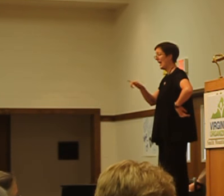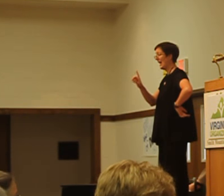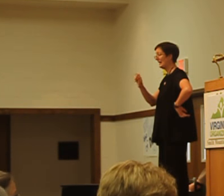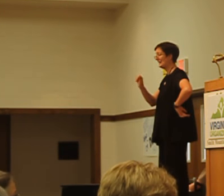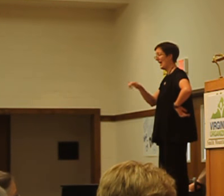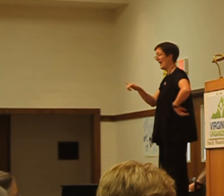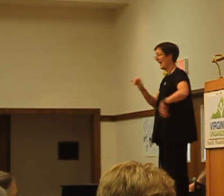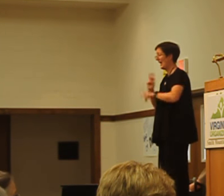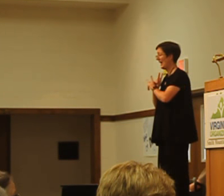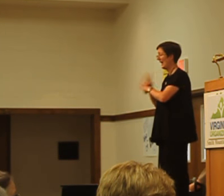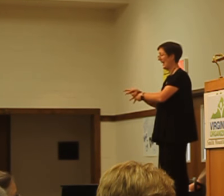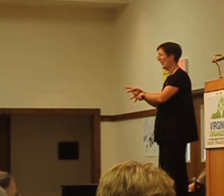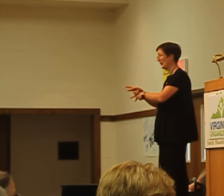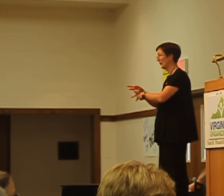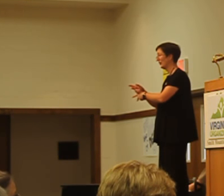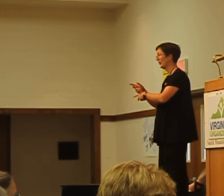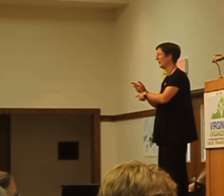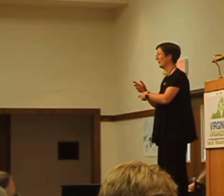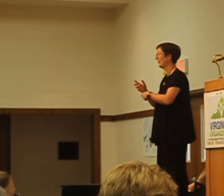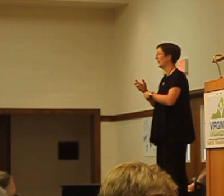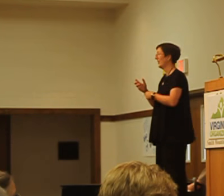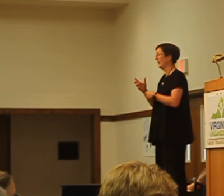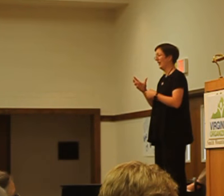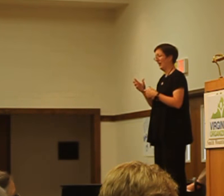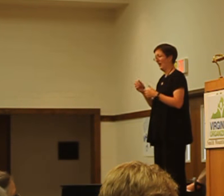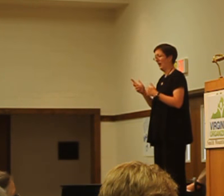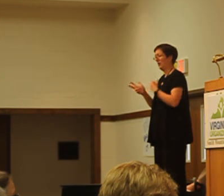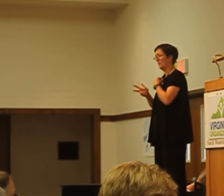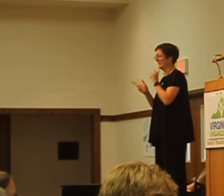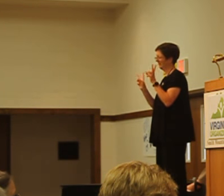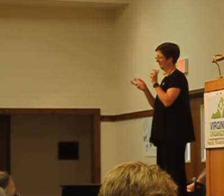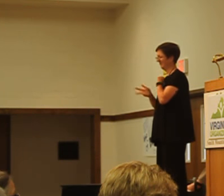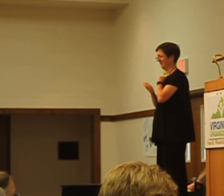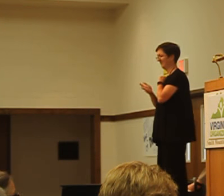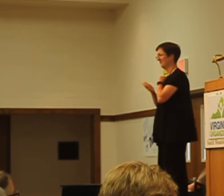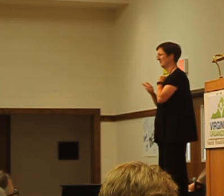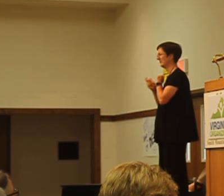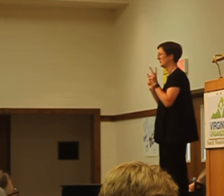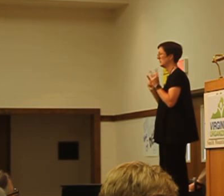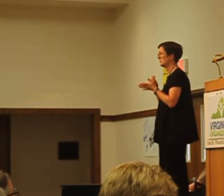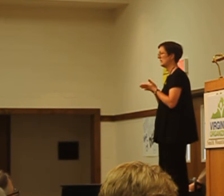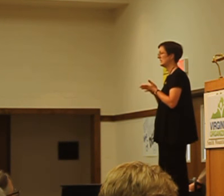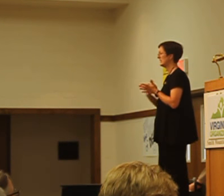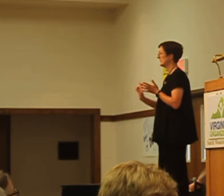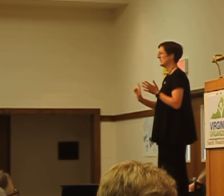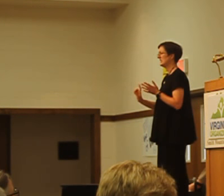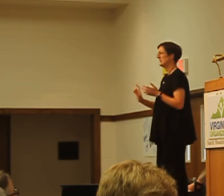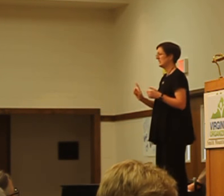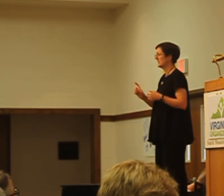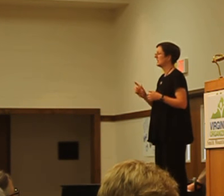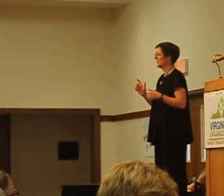of people's paychecks from week to week. We need to get the right people in the right places. Get your rights back to vote.